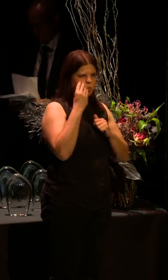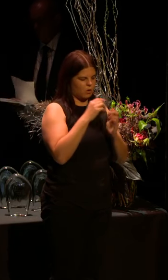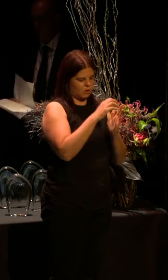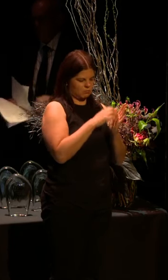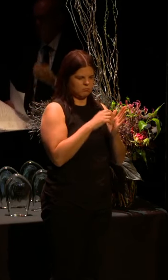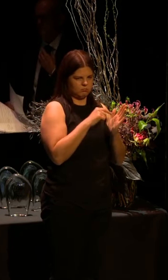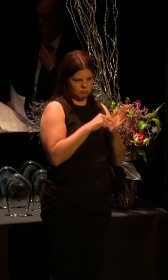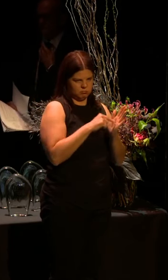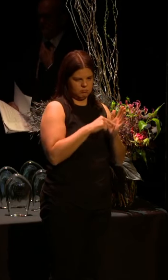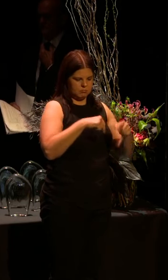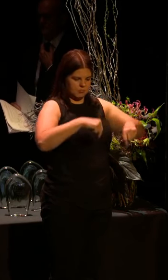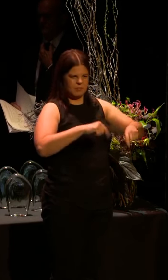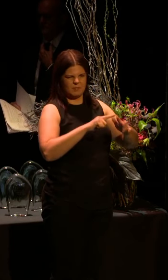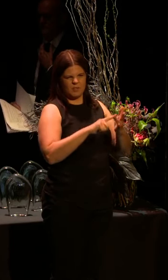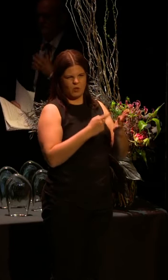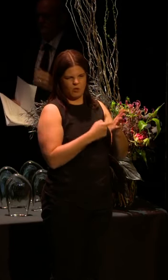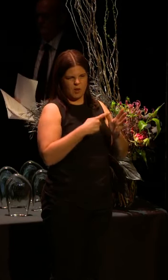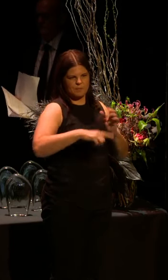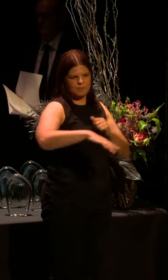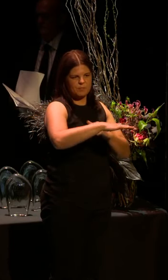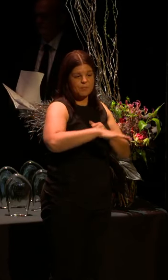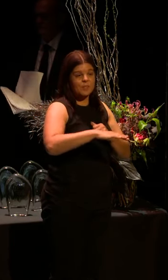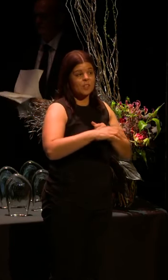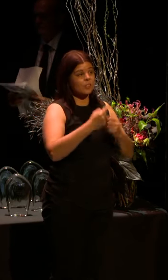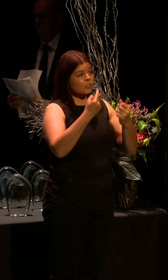And this evening I bring a message of respect and caring.